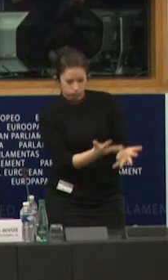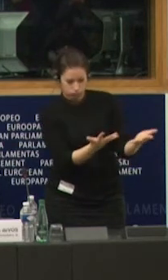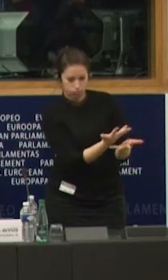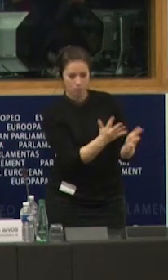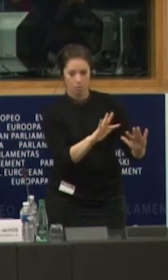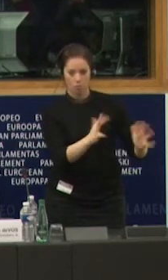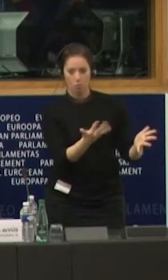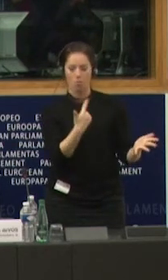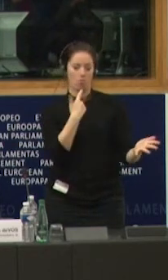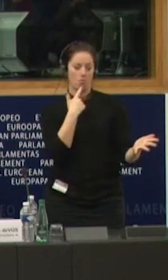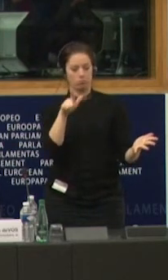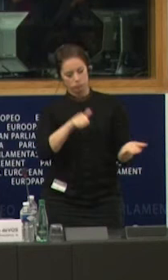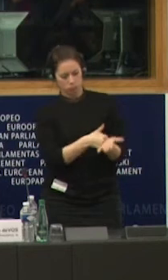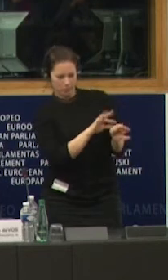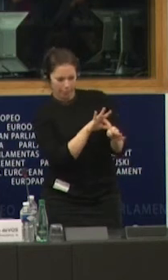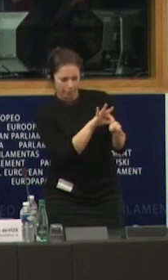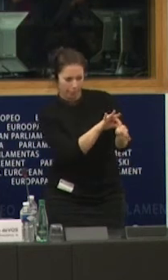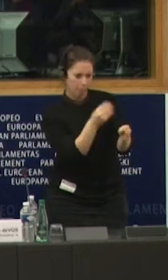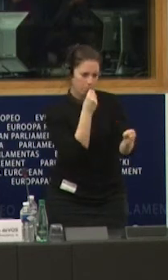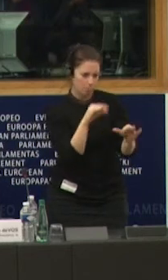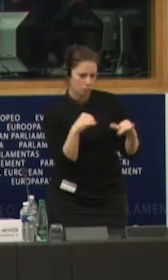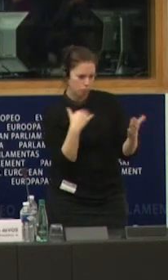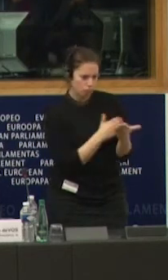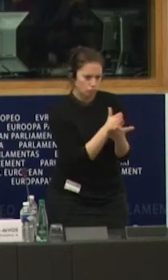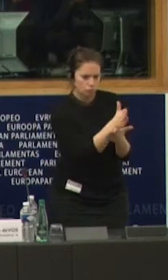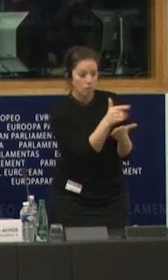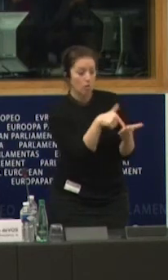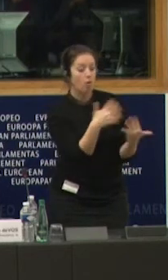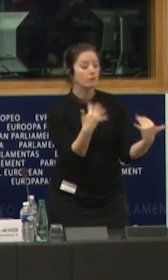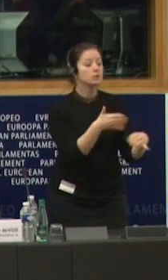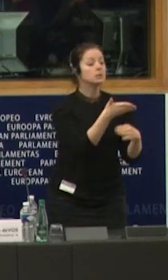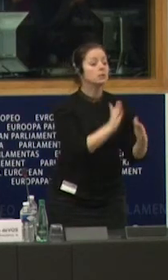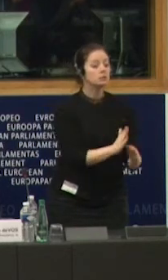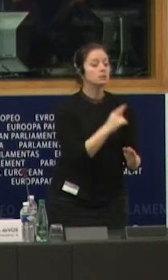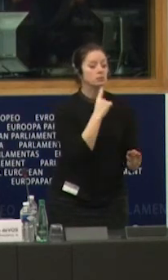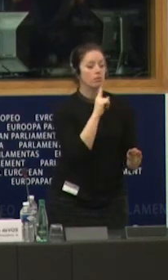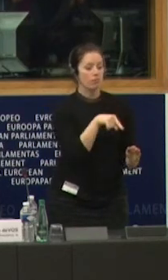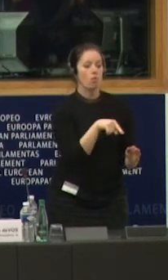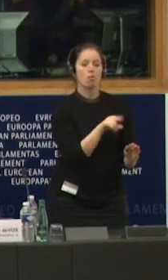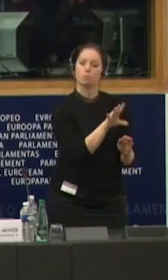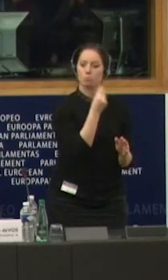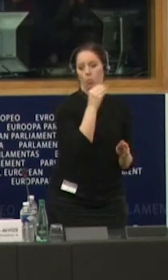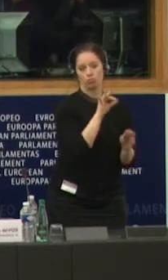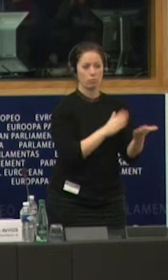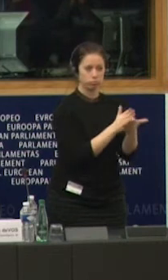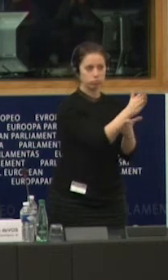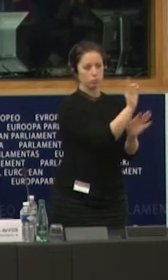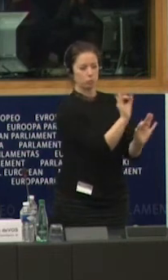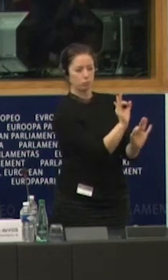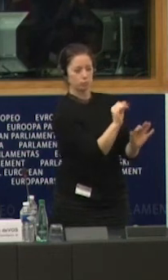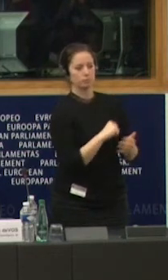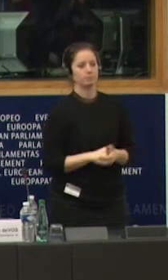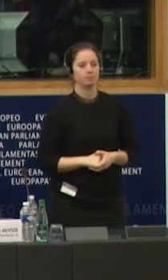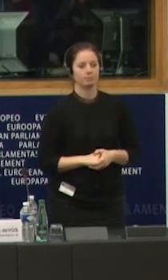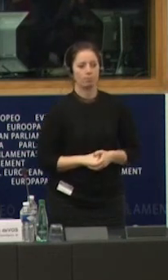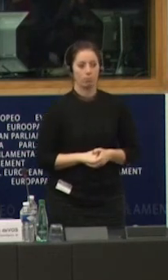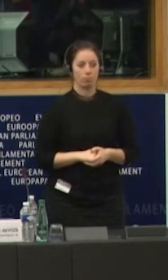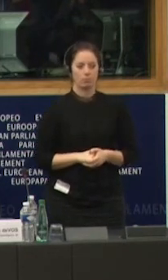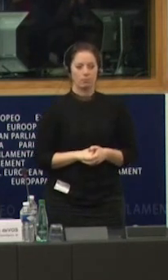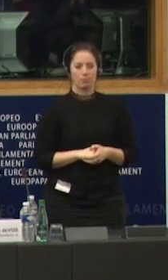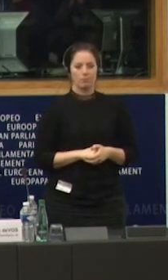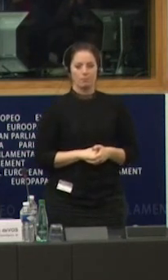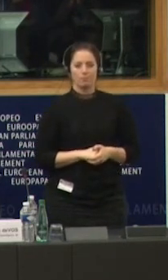We saw very quickly there is a large group of young people that also needs support. Those with social difficulties.